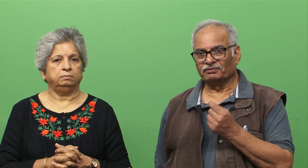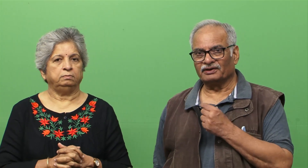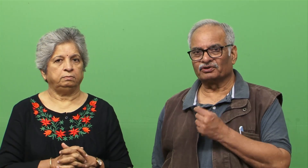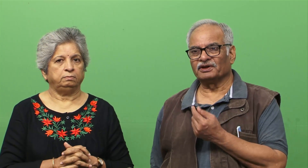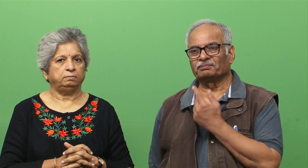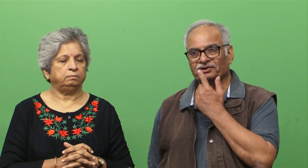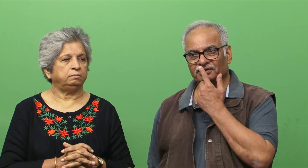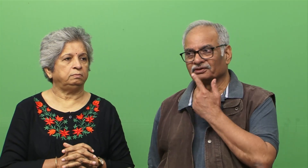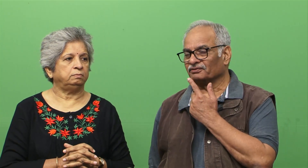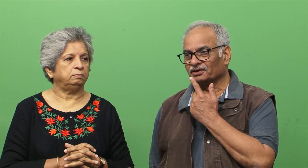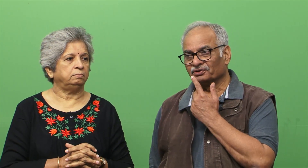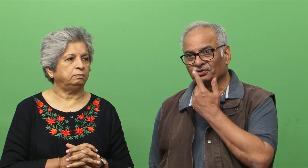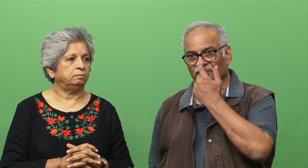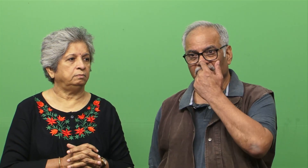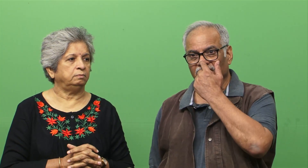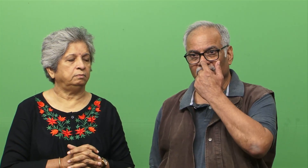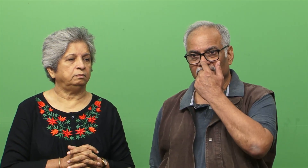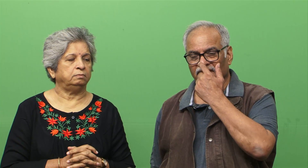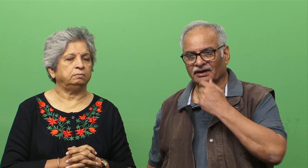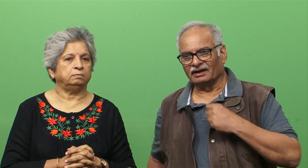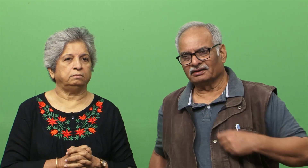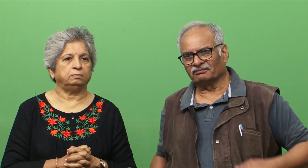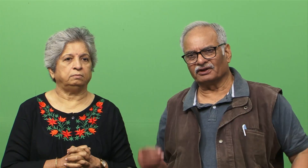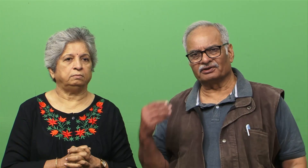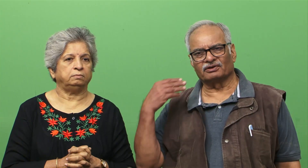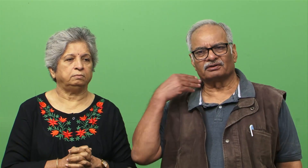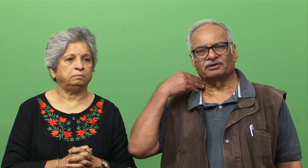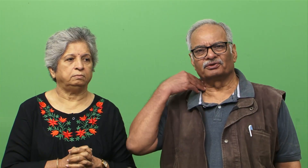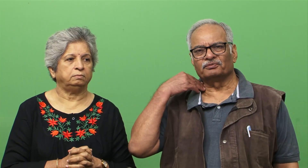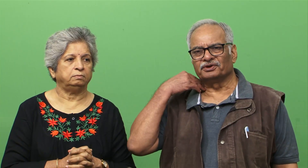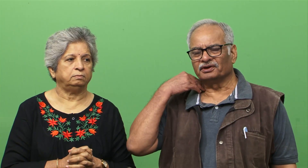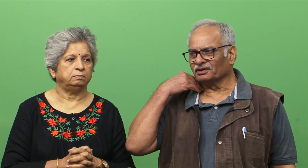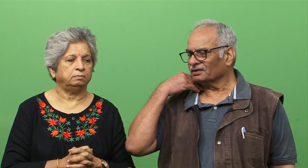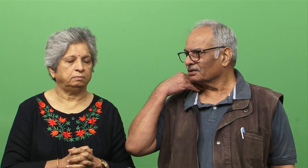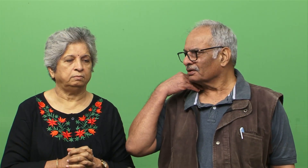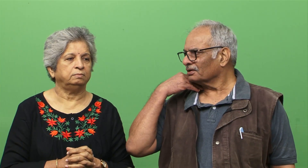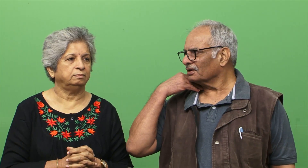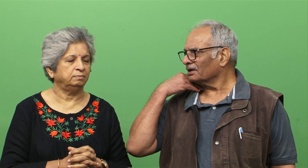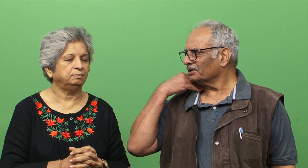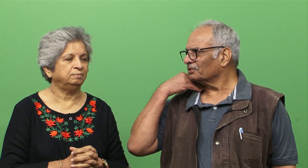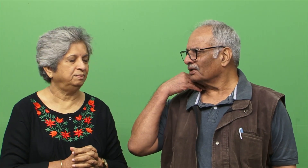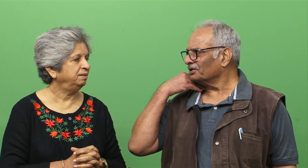find so many patients with a tube in the nose and someone has got a tube here I think you call it